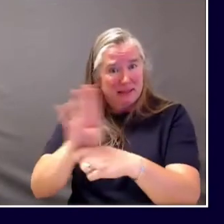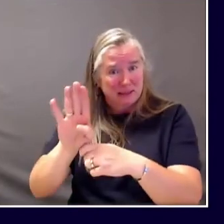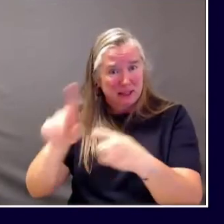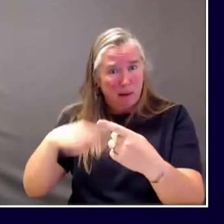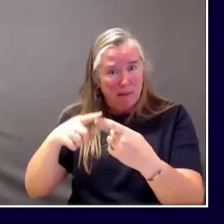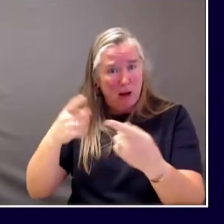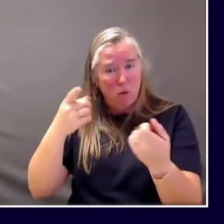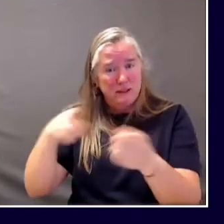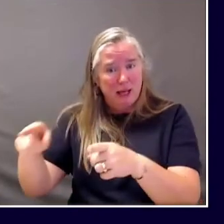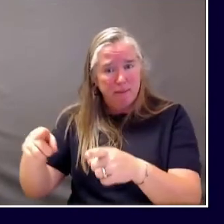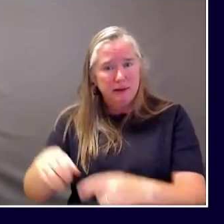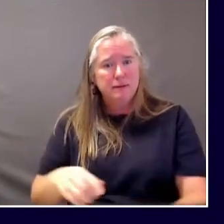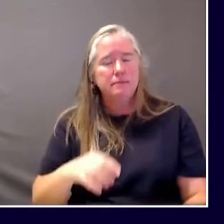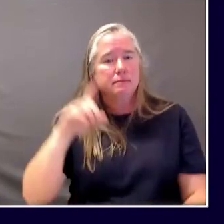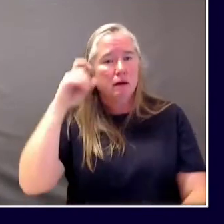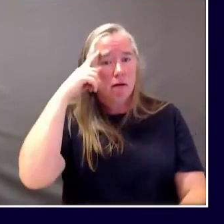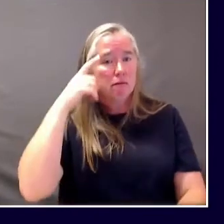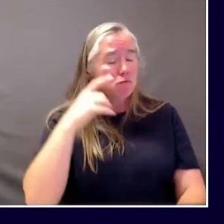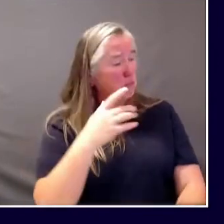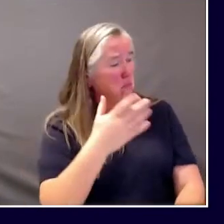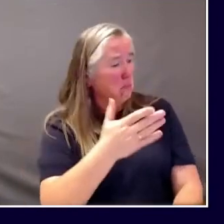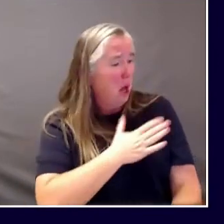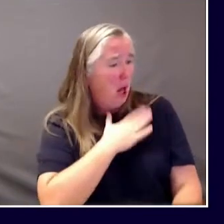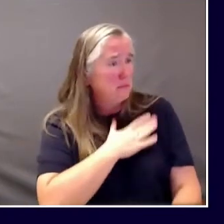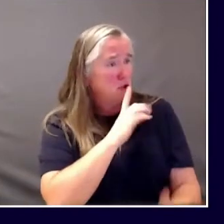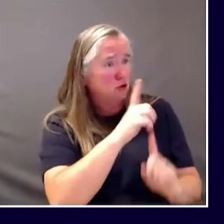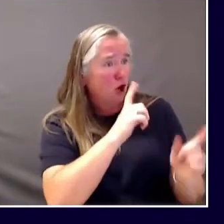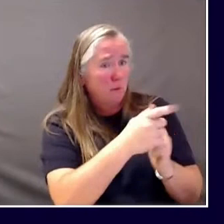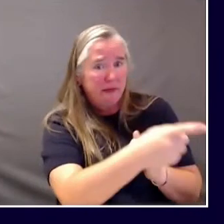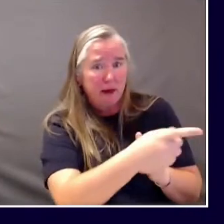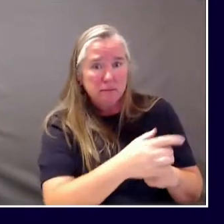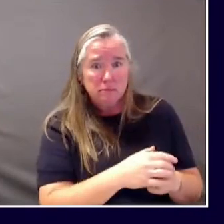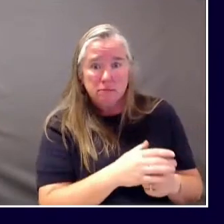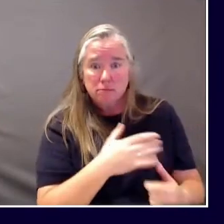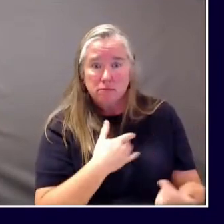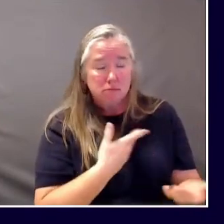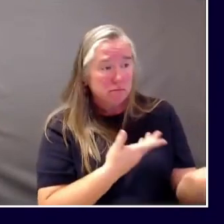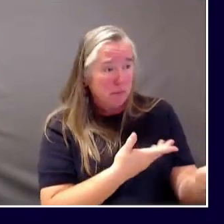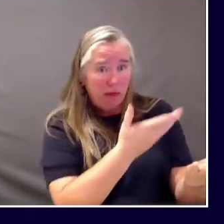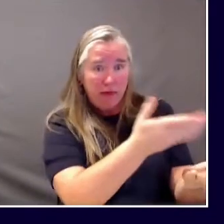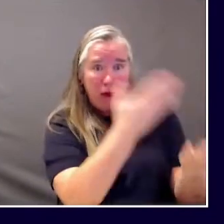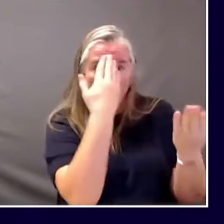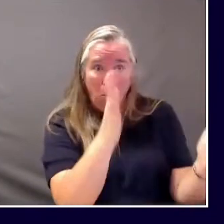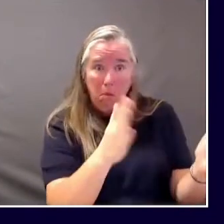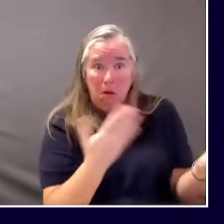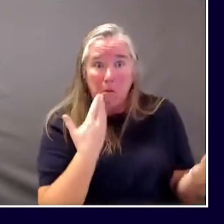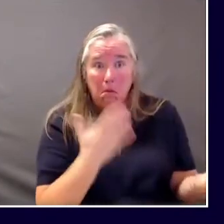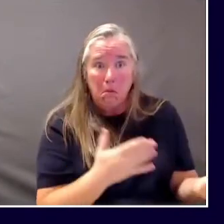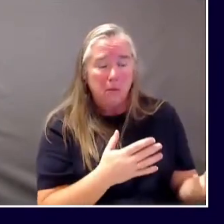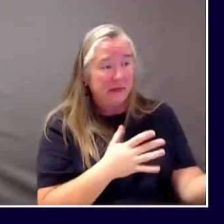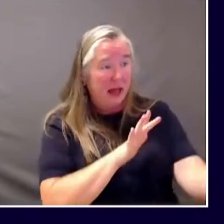we'd be happy to talk with them I'm not sure if they reach out to us I'm not sure whether